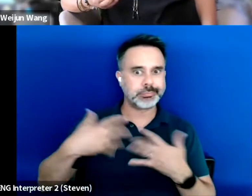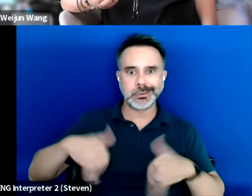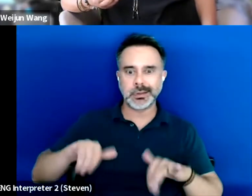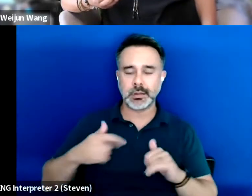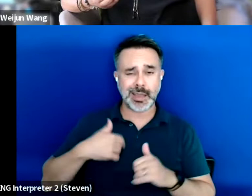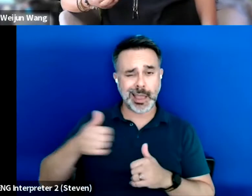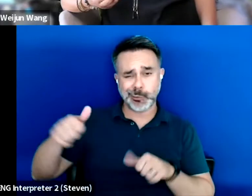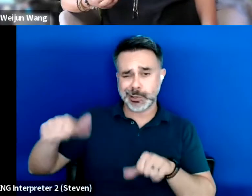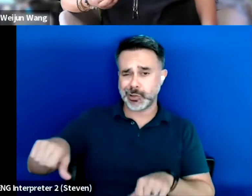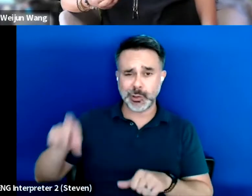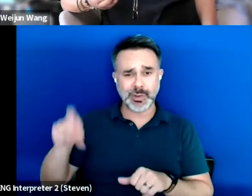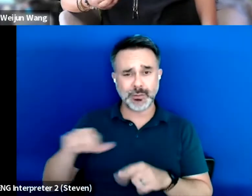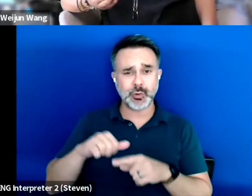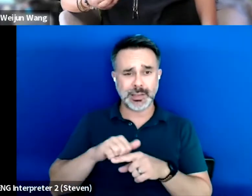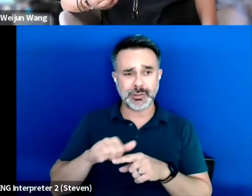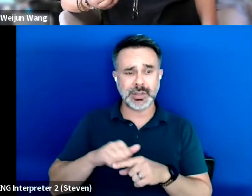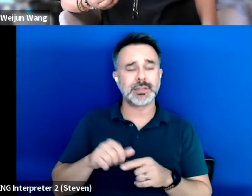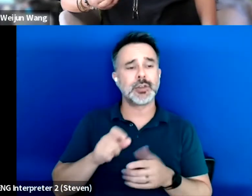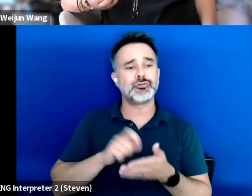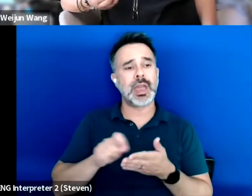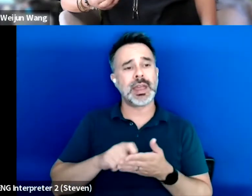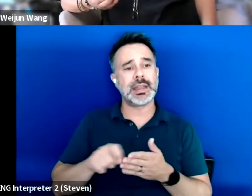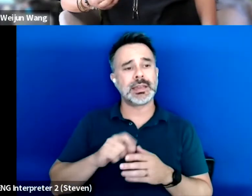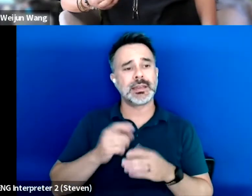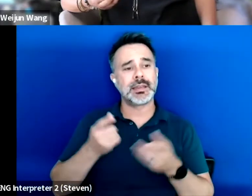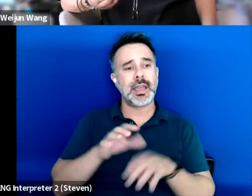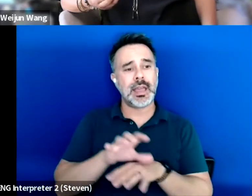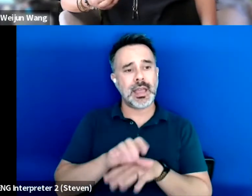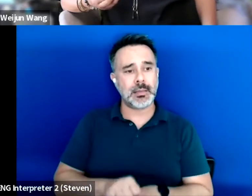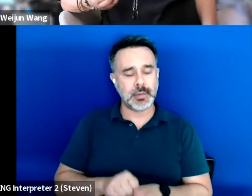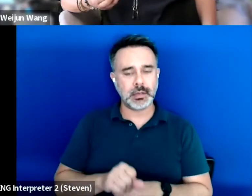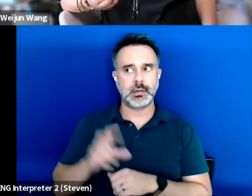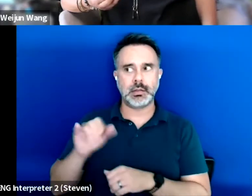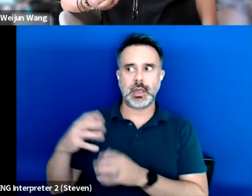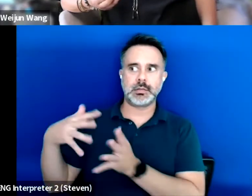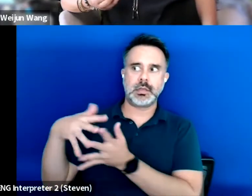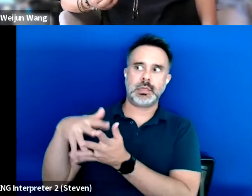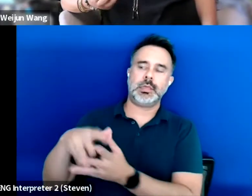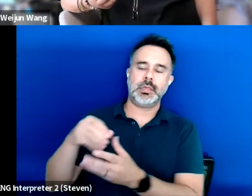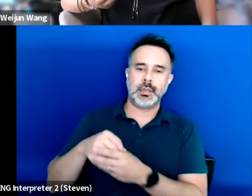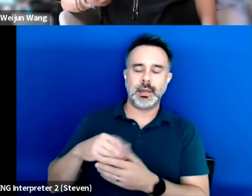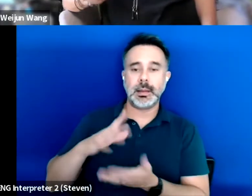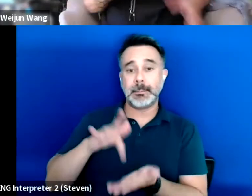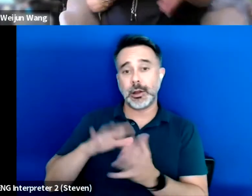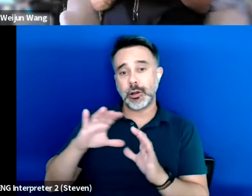Living in a disabled body, where getting through the day and taking a shower are Olympic gold-medal-worthy achievements,